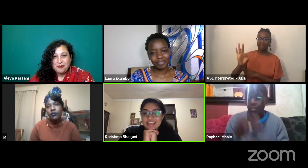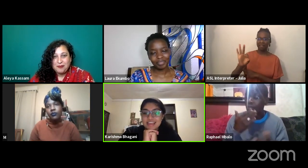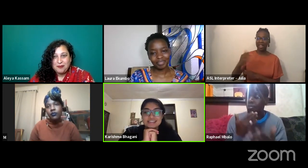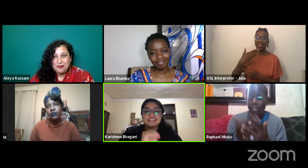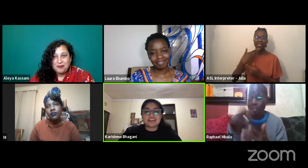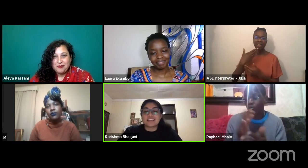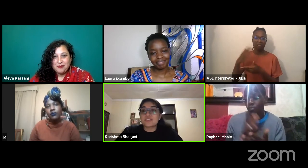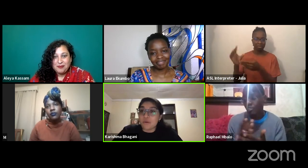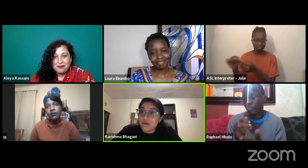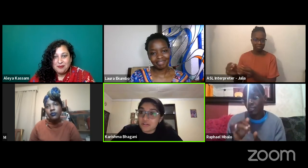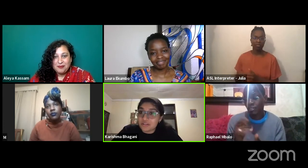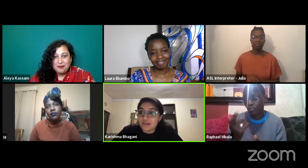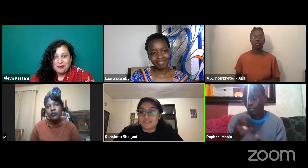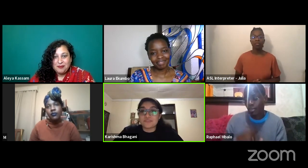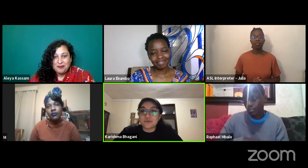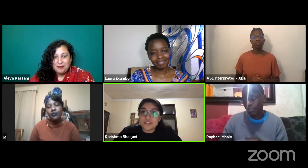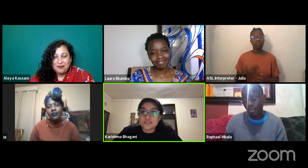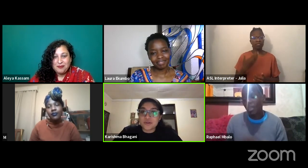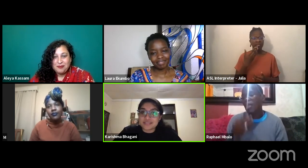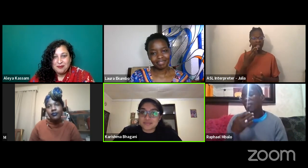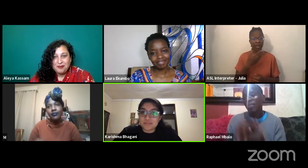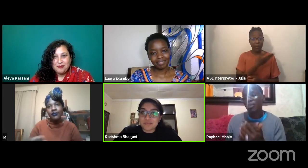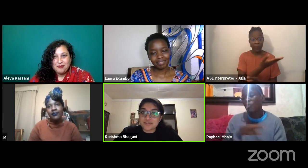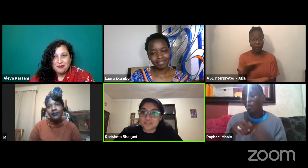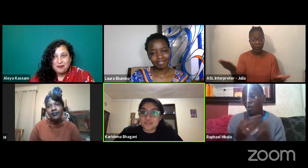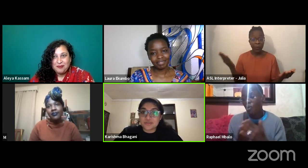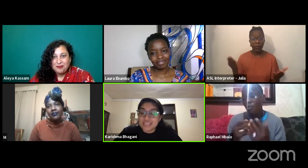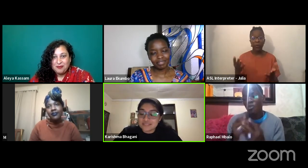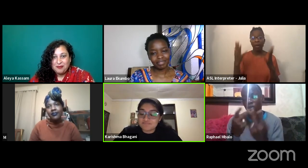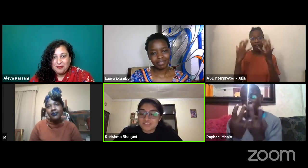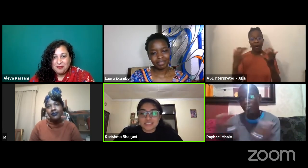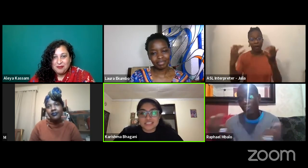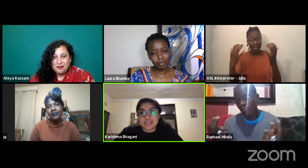and thank you all viewers, audience members for tuning in,